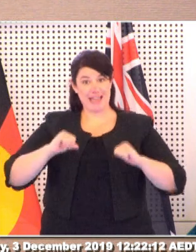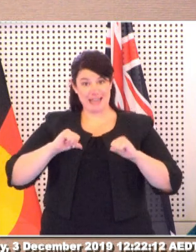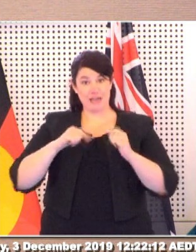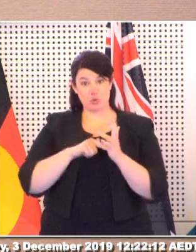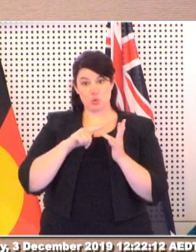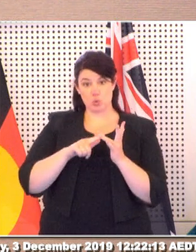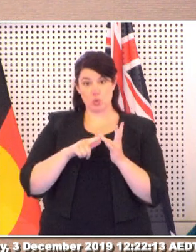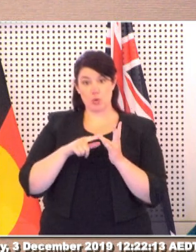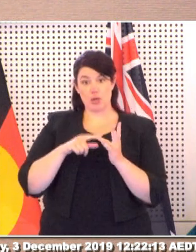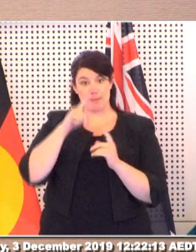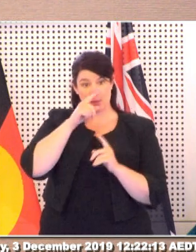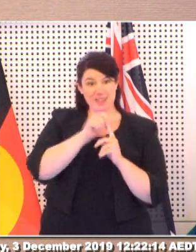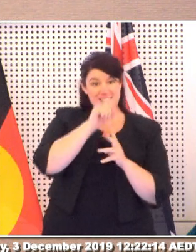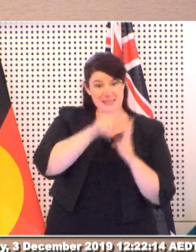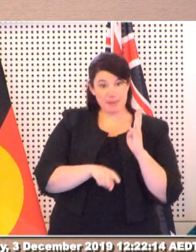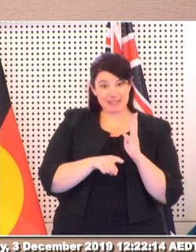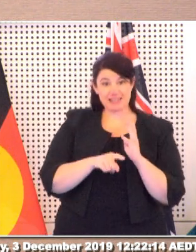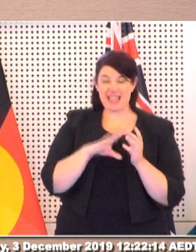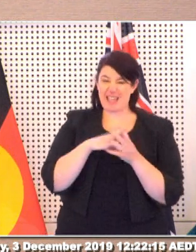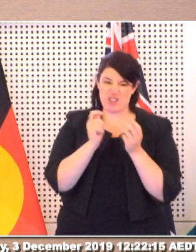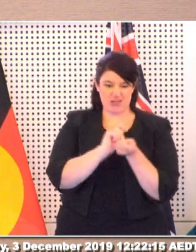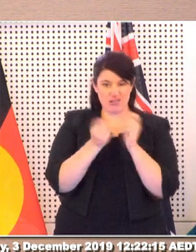is moving increasingly online; it’s moving increasingly